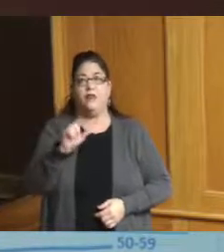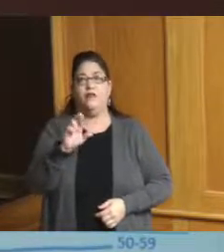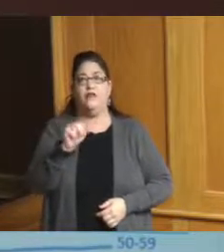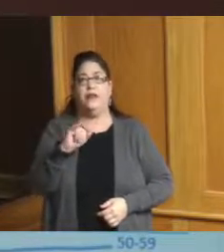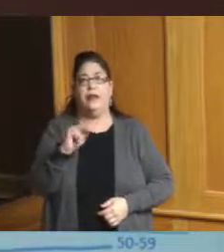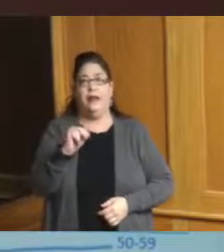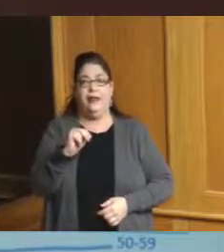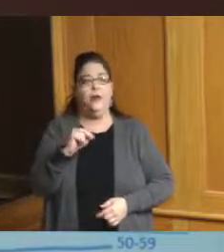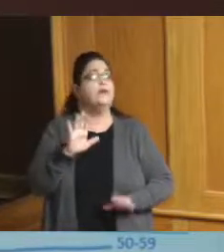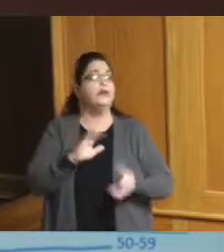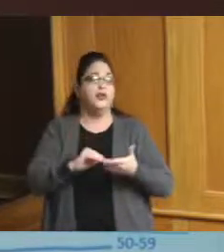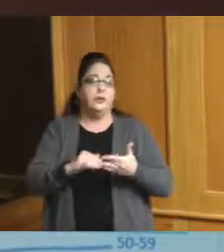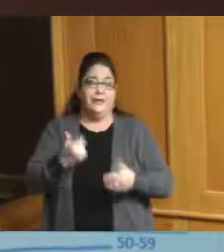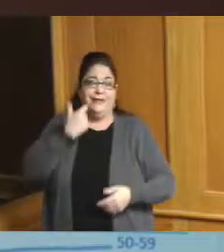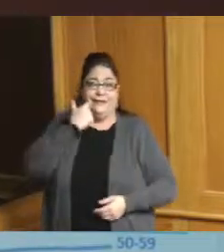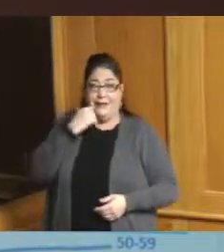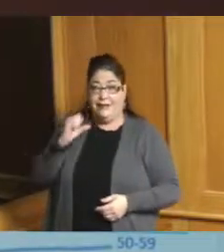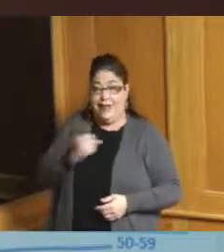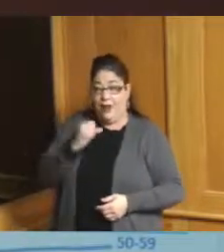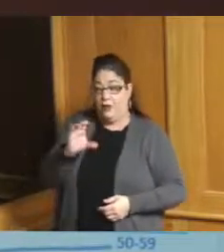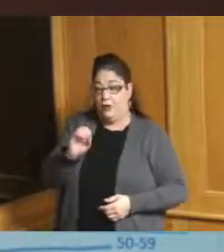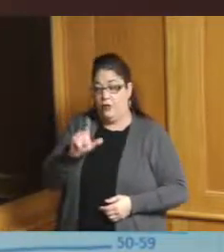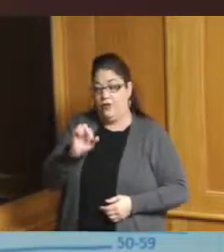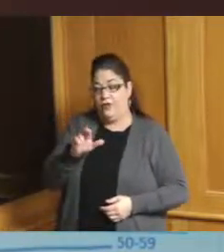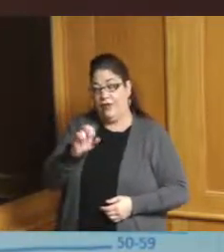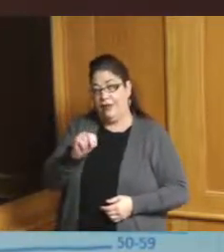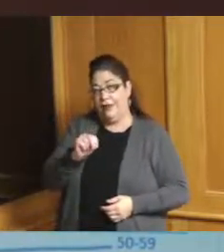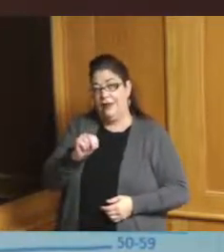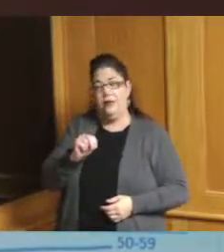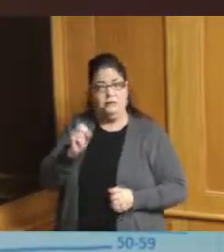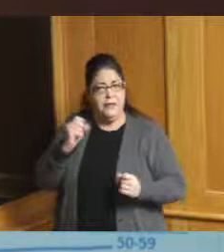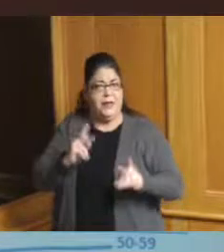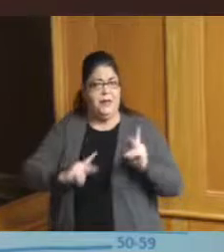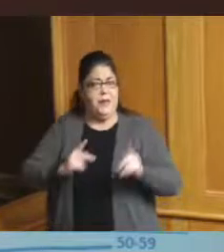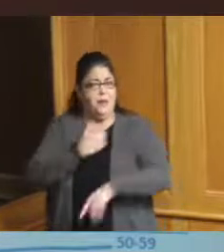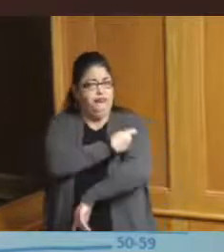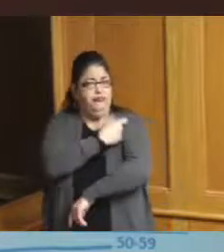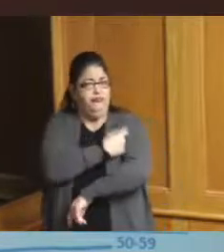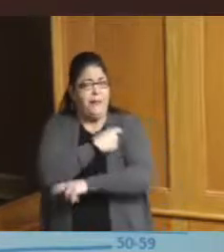their vaccinations a variety of first second and booster shots so that was exciting to see